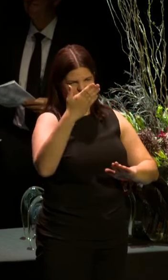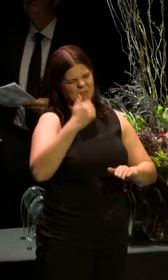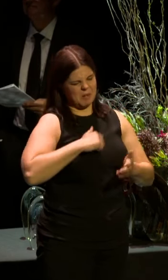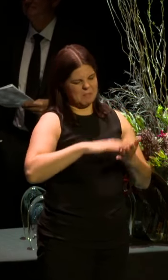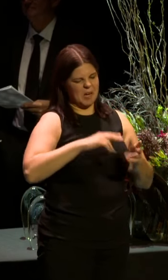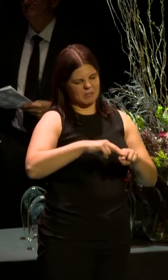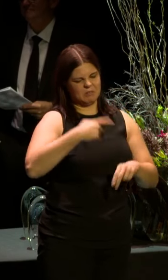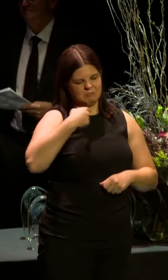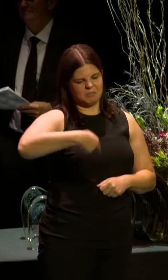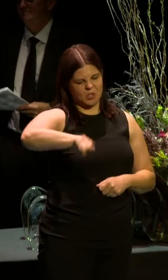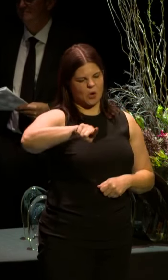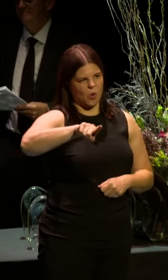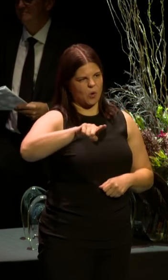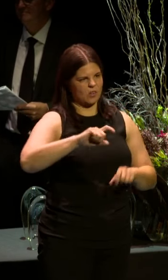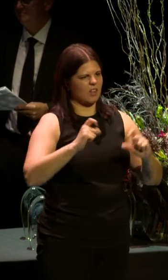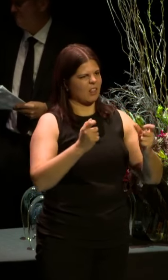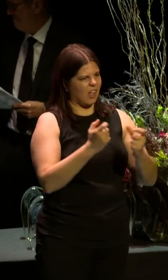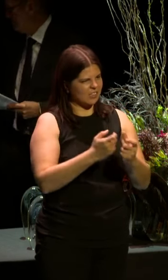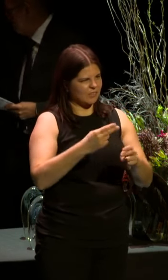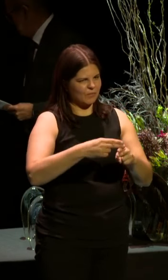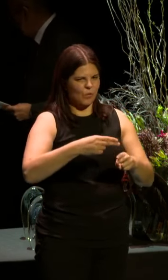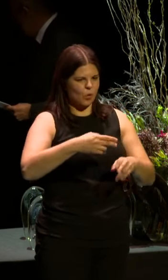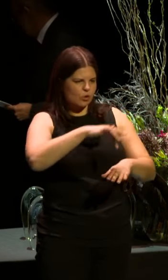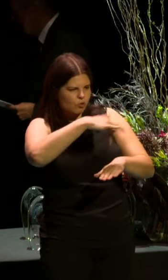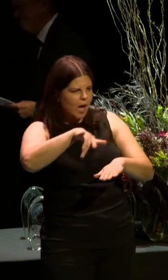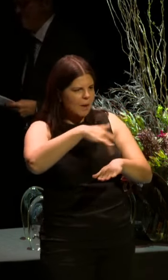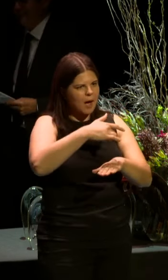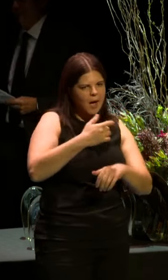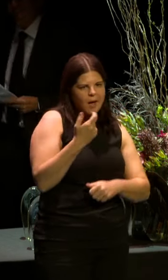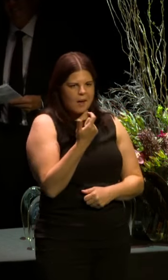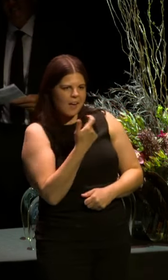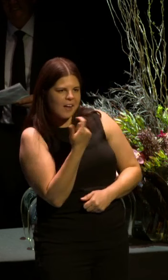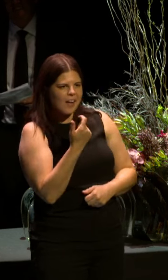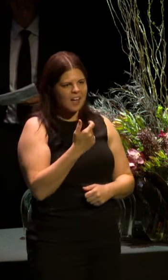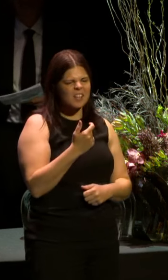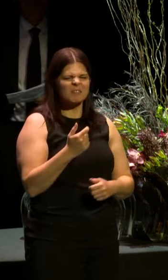because they thought it would give me confidence. It did!